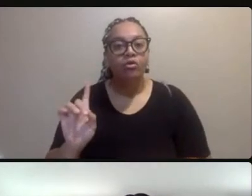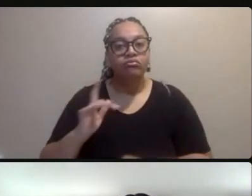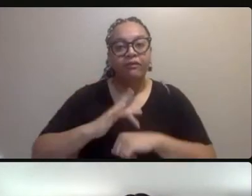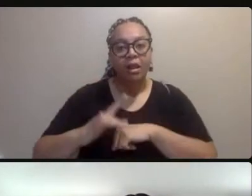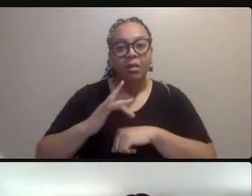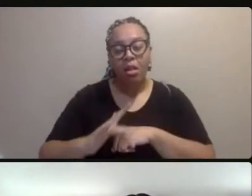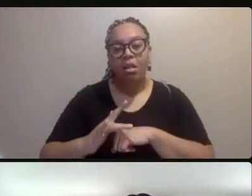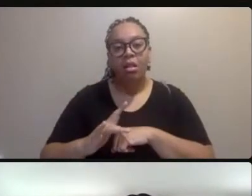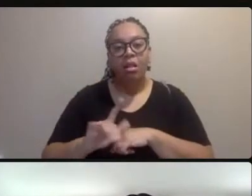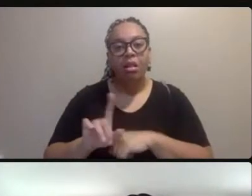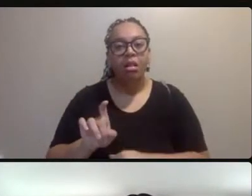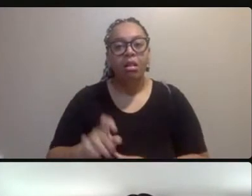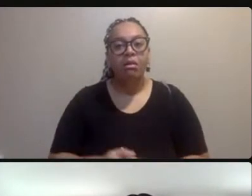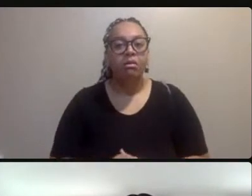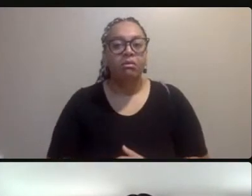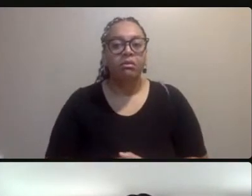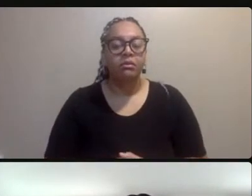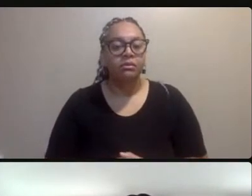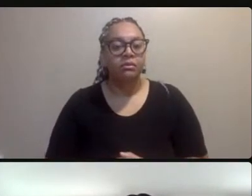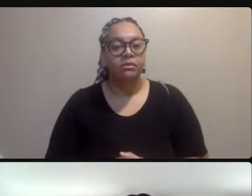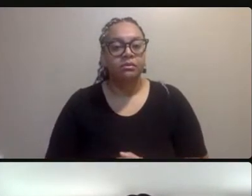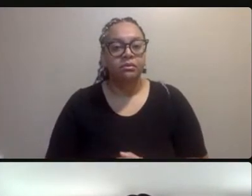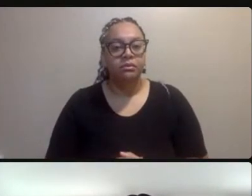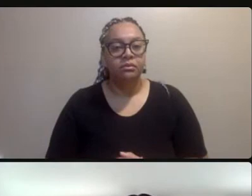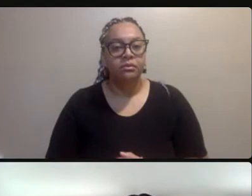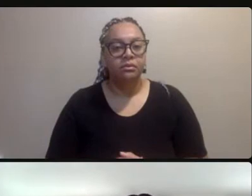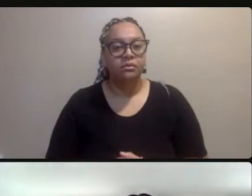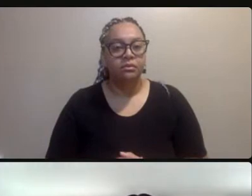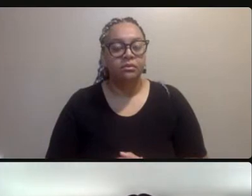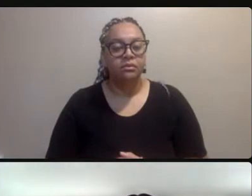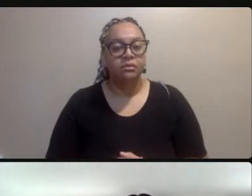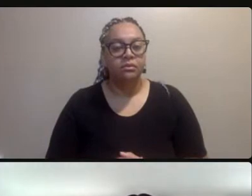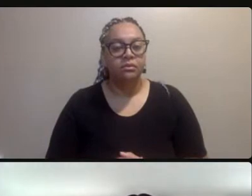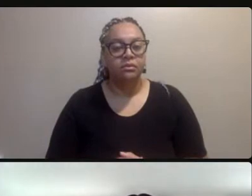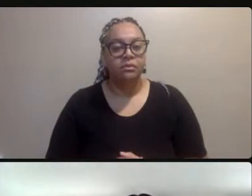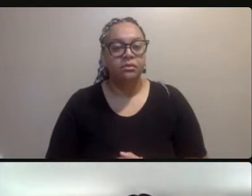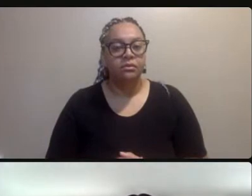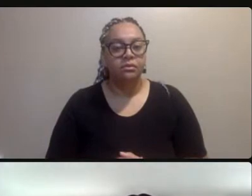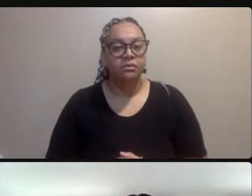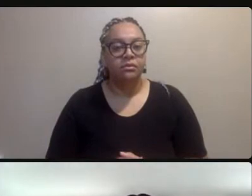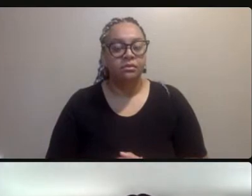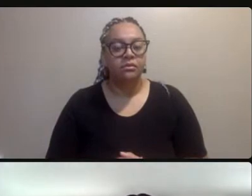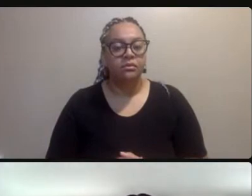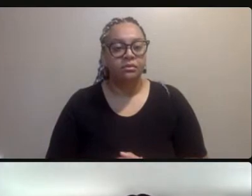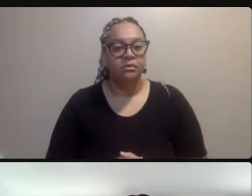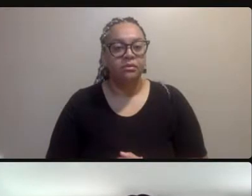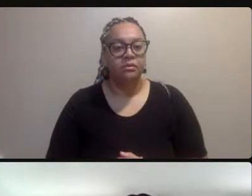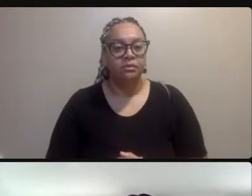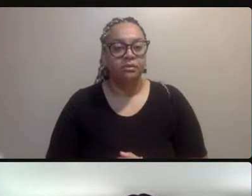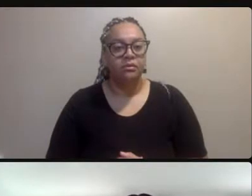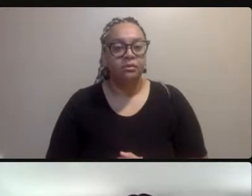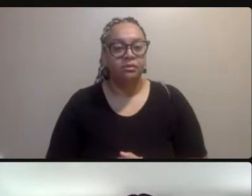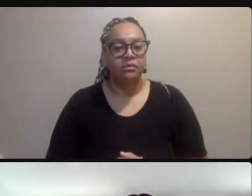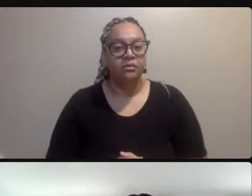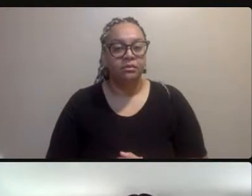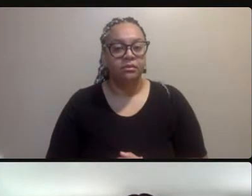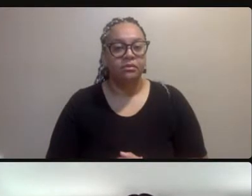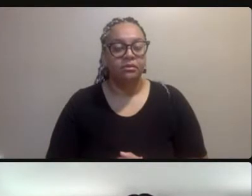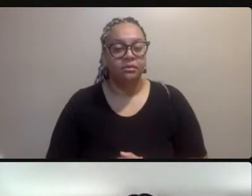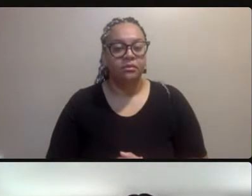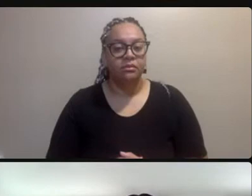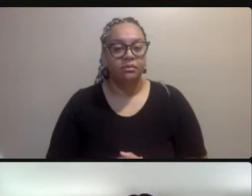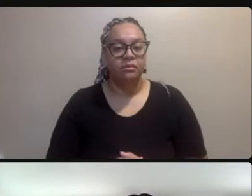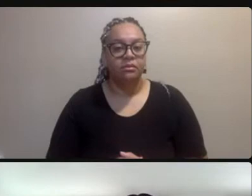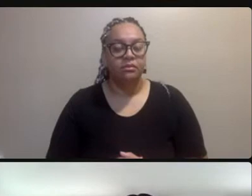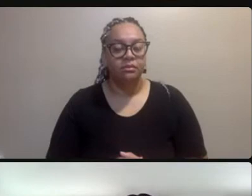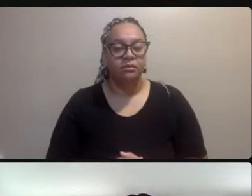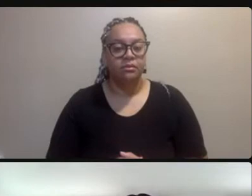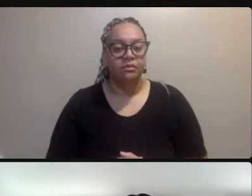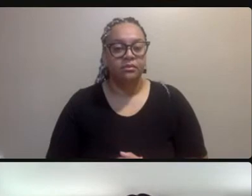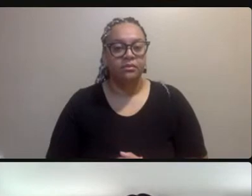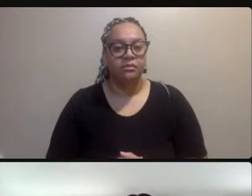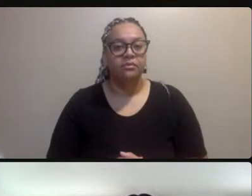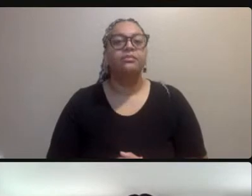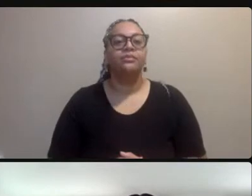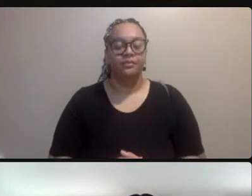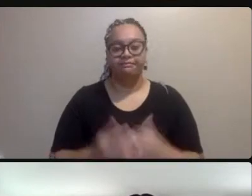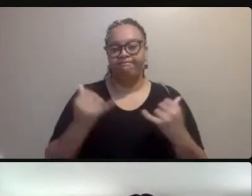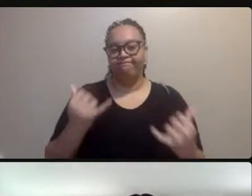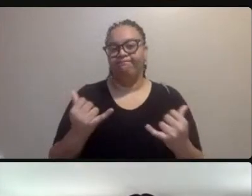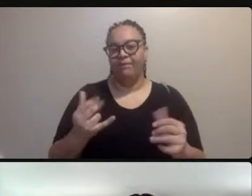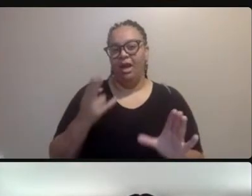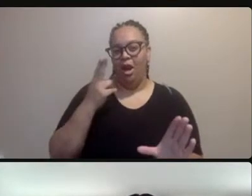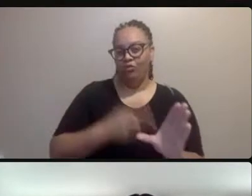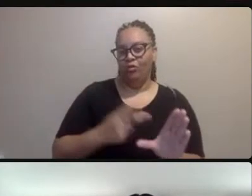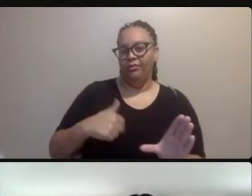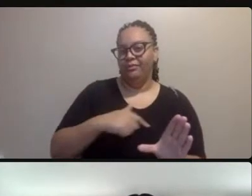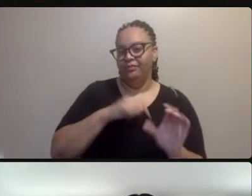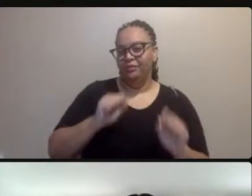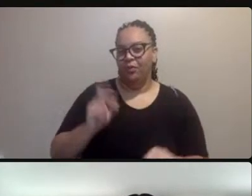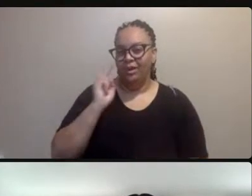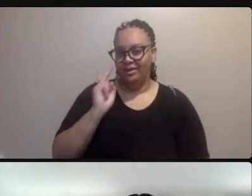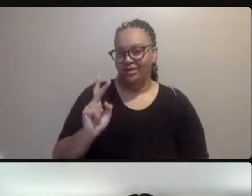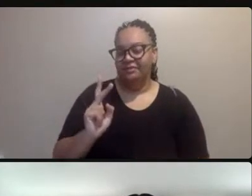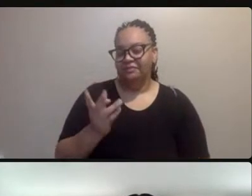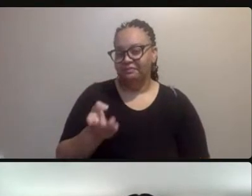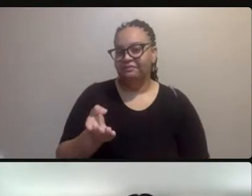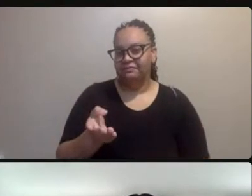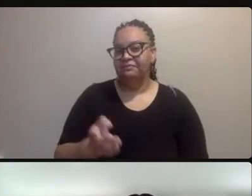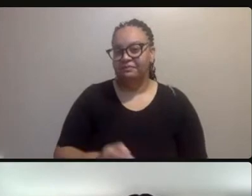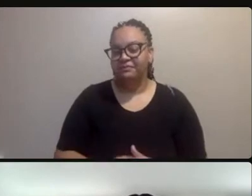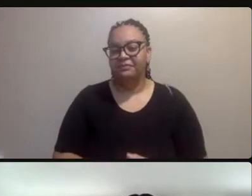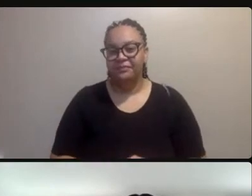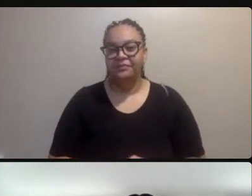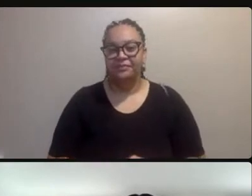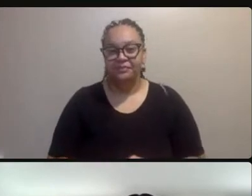SO IS BOB AVAILABLE